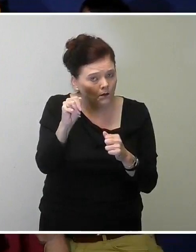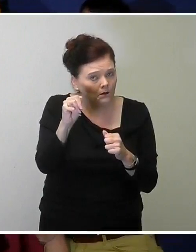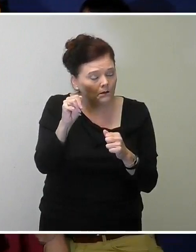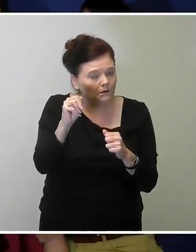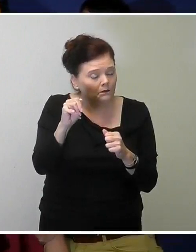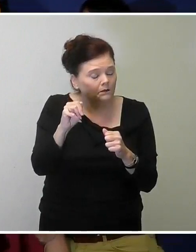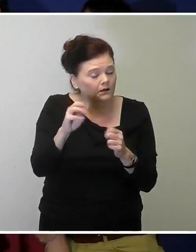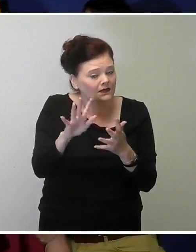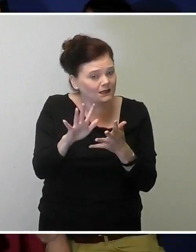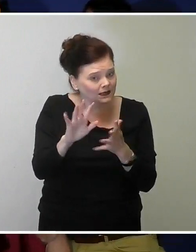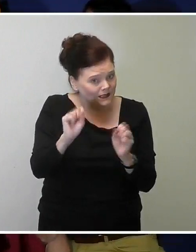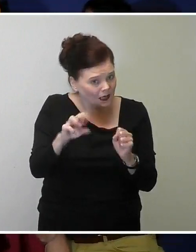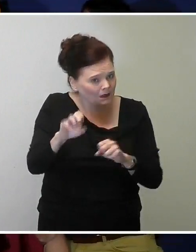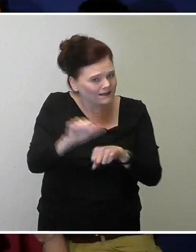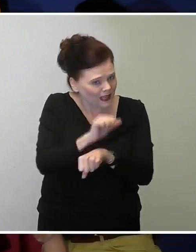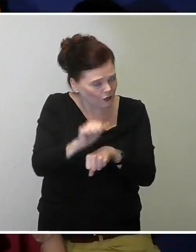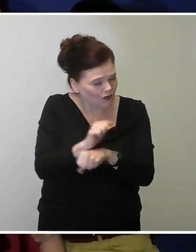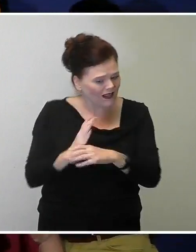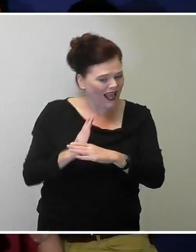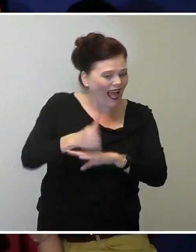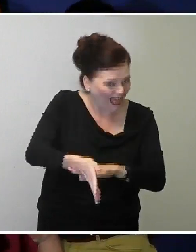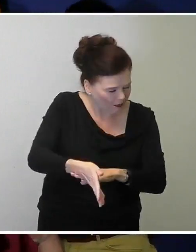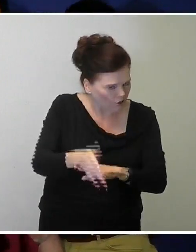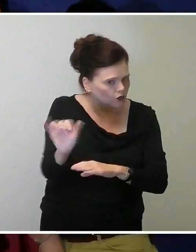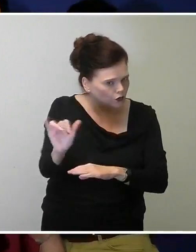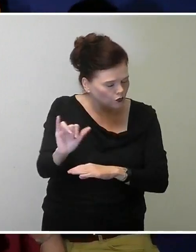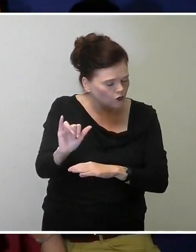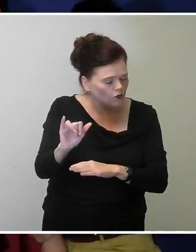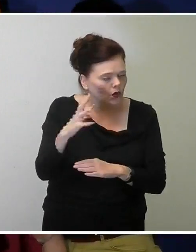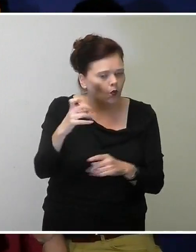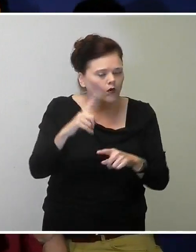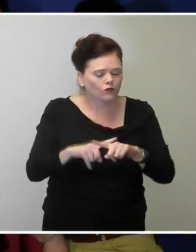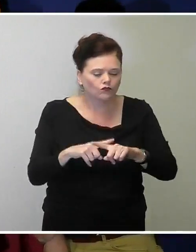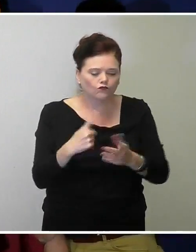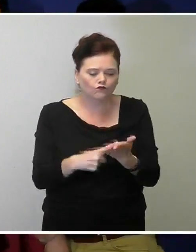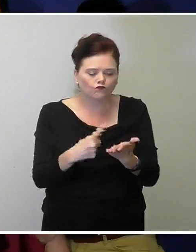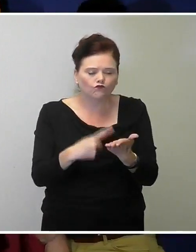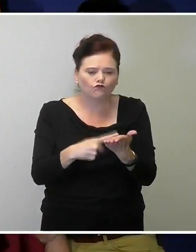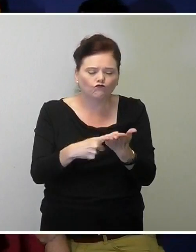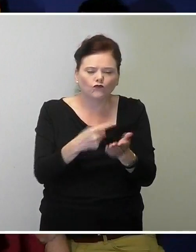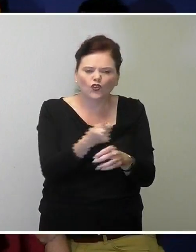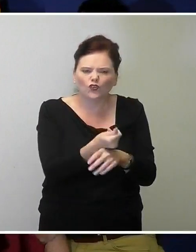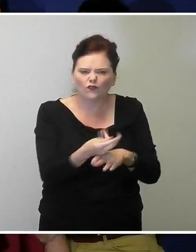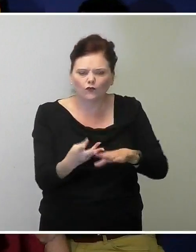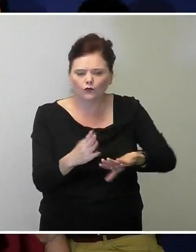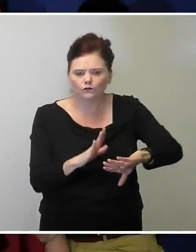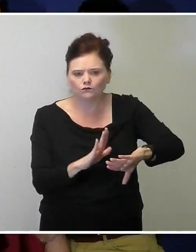MISSISSIPPI. IT'S IMPORTANT TO REMEMBER THE STORMS CAN BE JUST AS DANGEROUS IN THE AFTER THE STORM